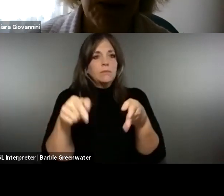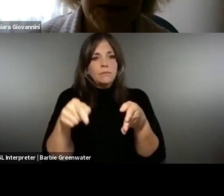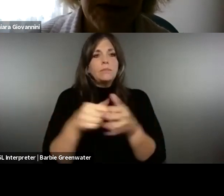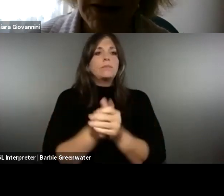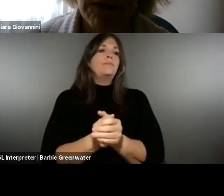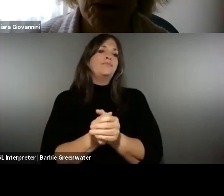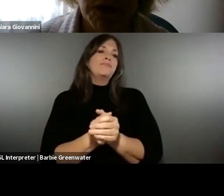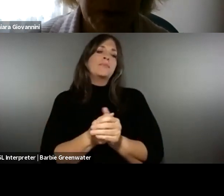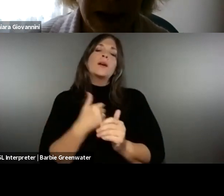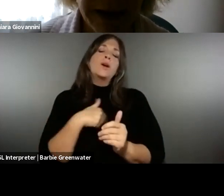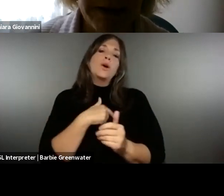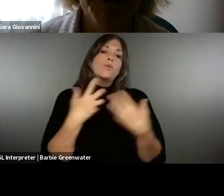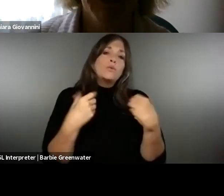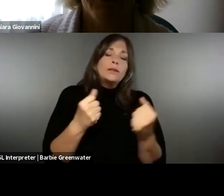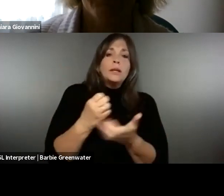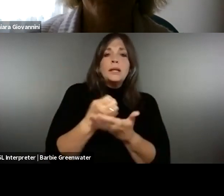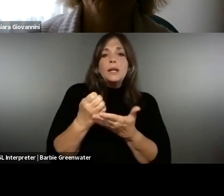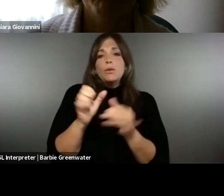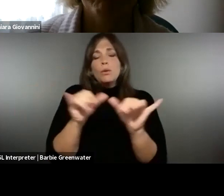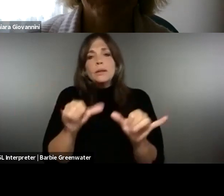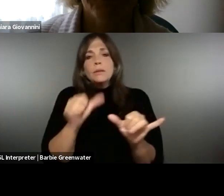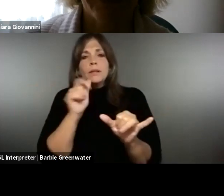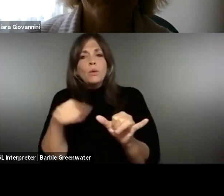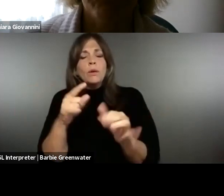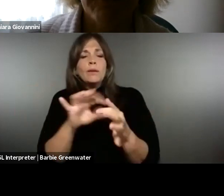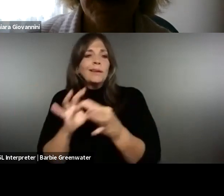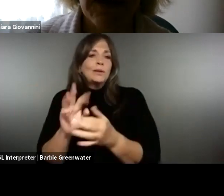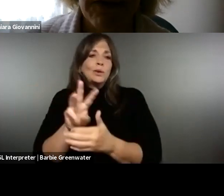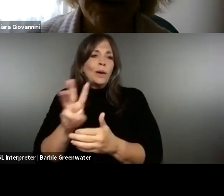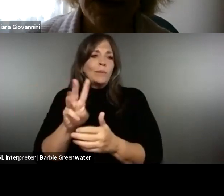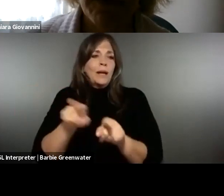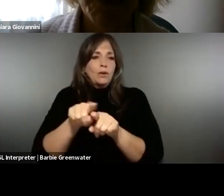E-commerce, we believe that the resilient ecosystems